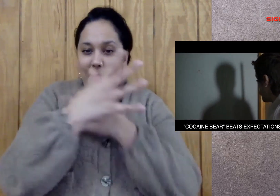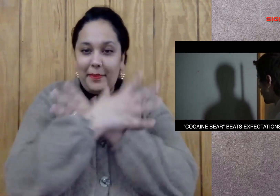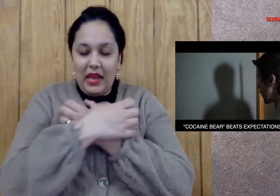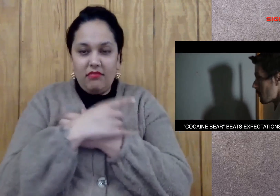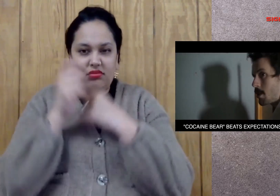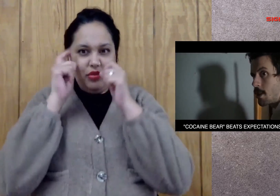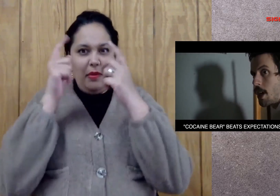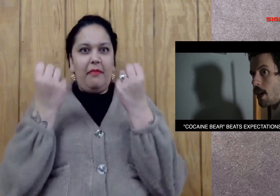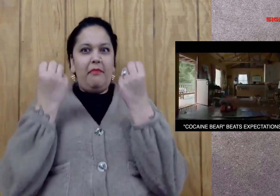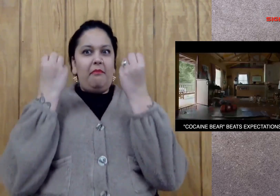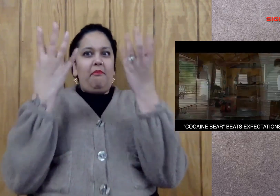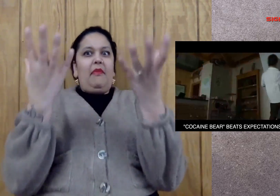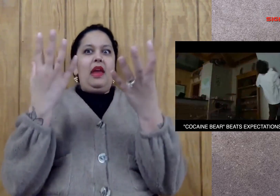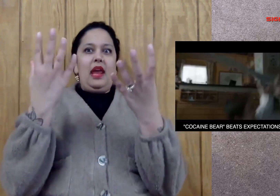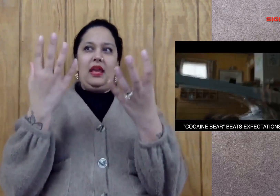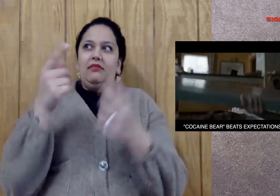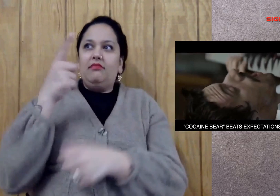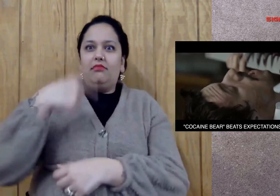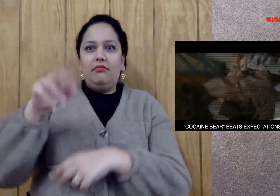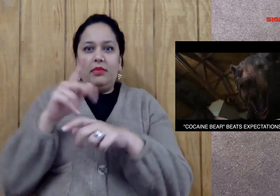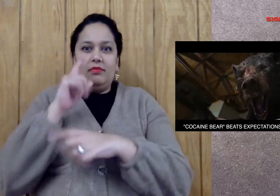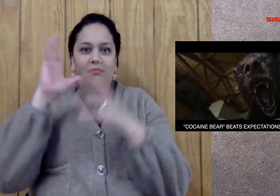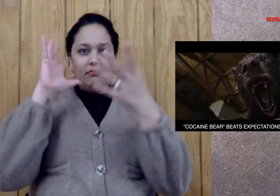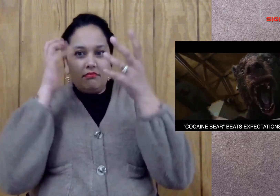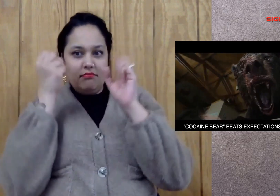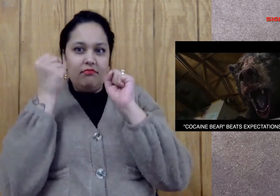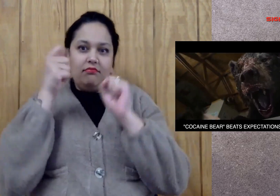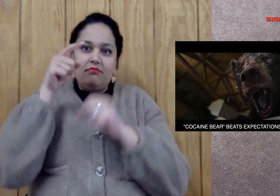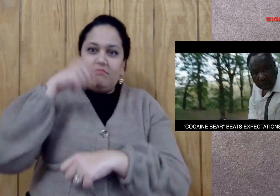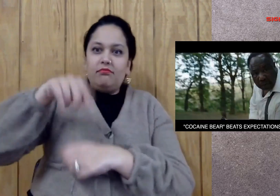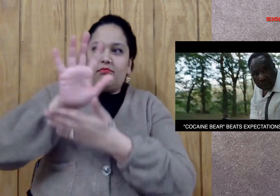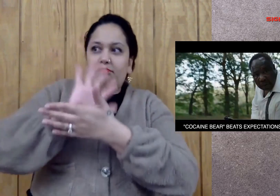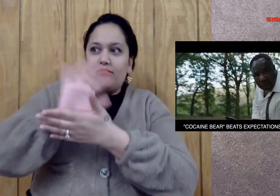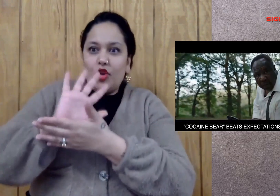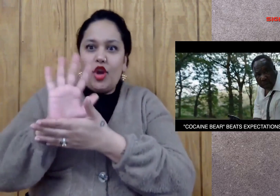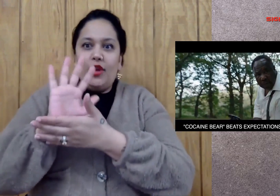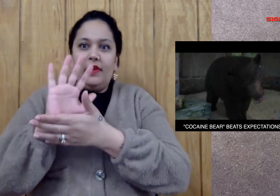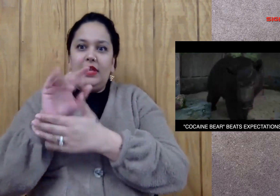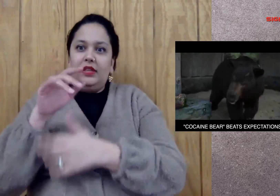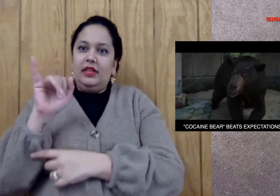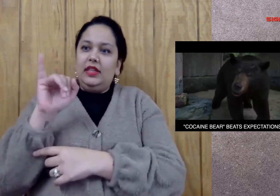The debut of the movie cocaine bear surprised many moving industry experts this weekend.